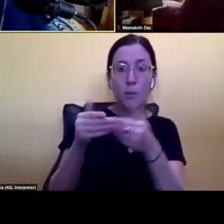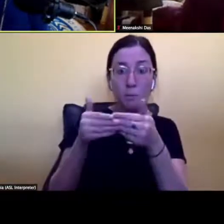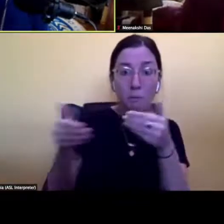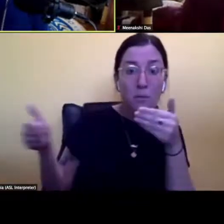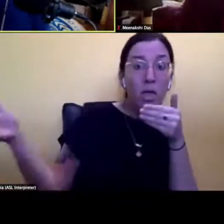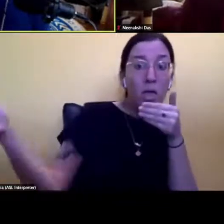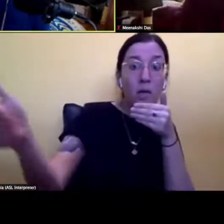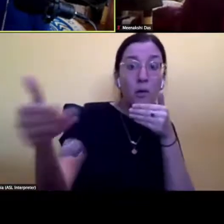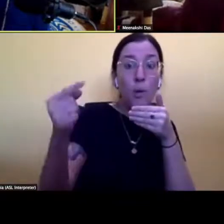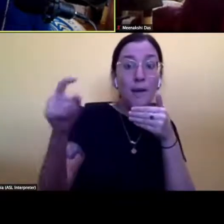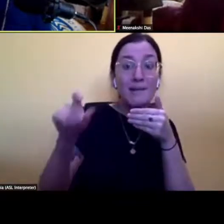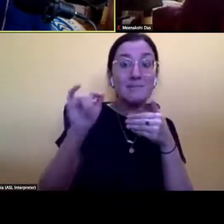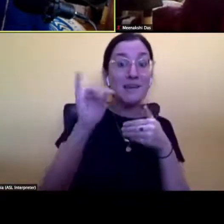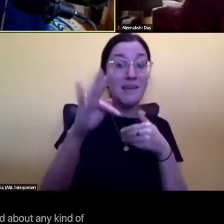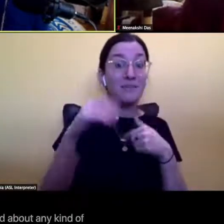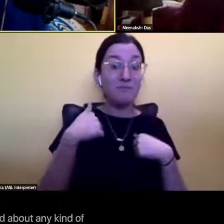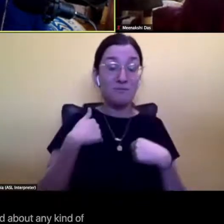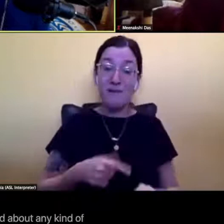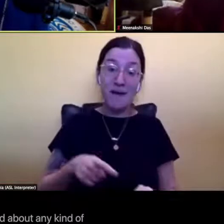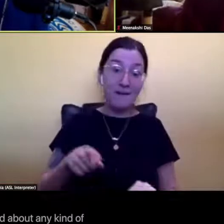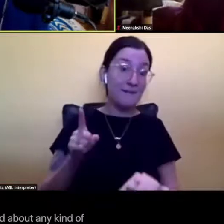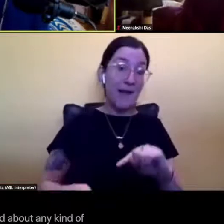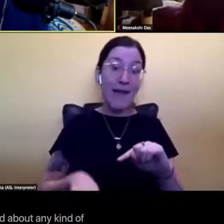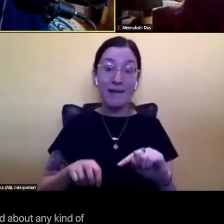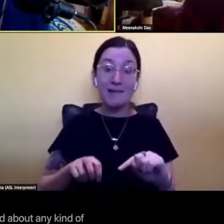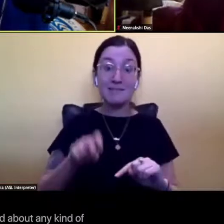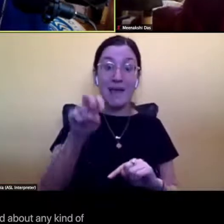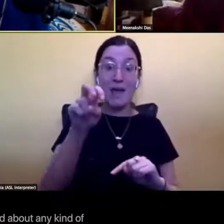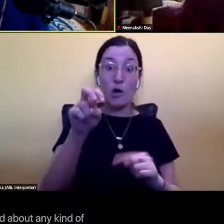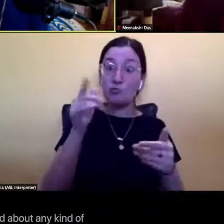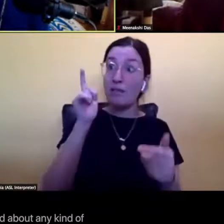be able to do stairs at all I didn't know how I was going to be able to get to the building.